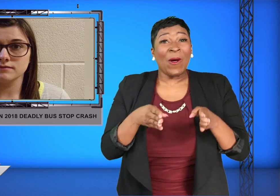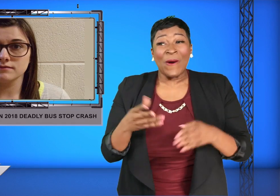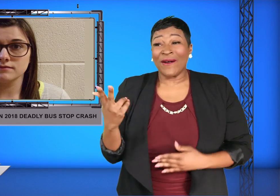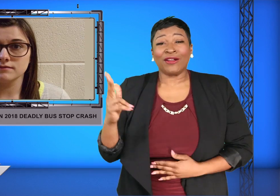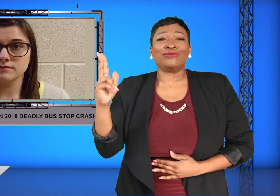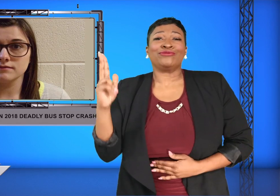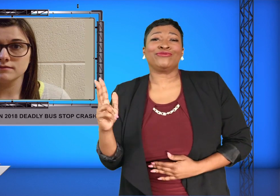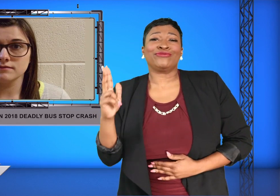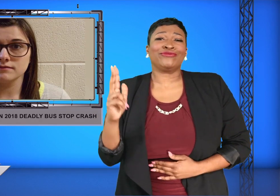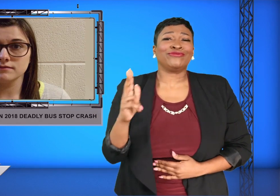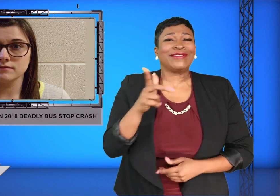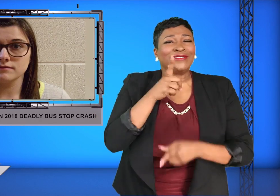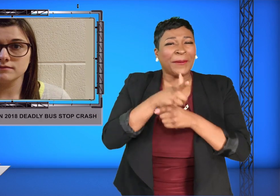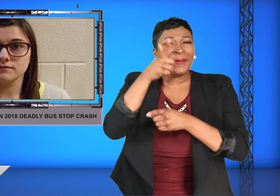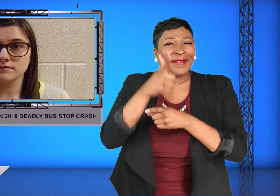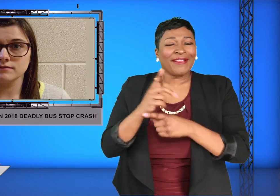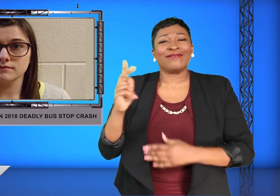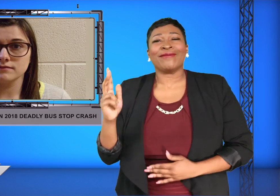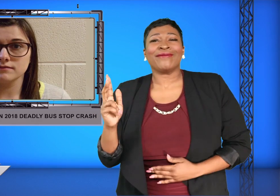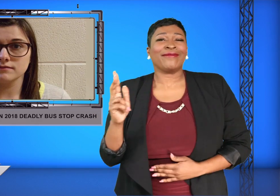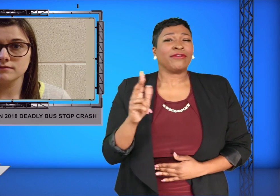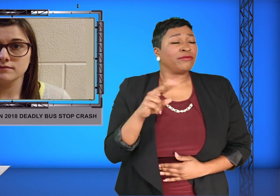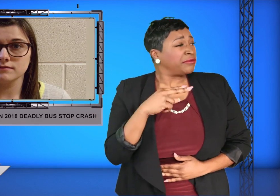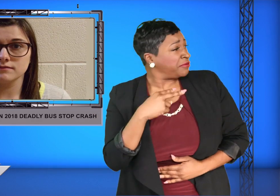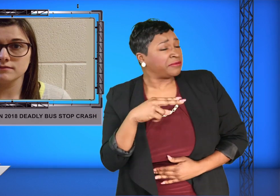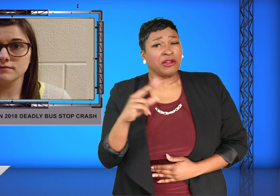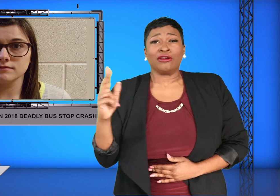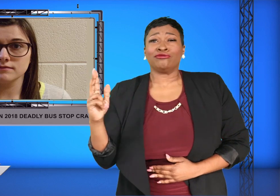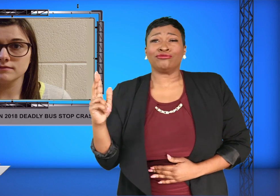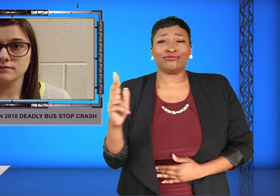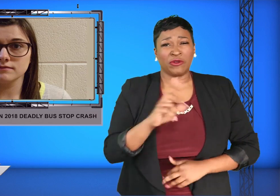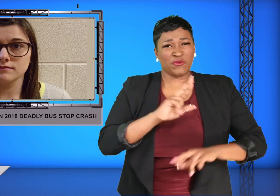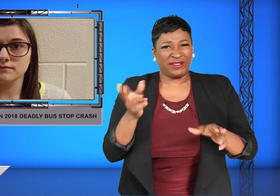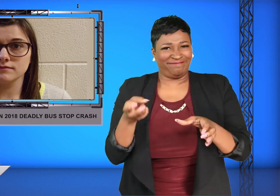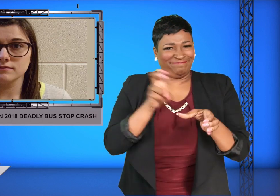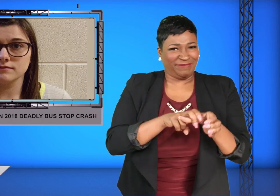and emergency lights activated.